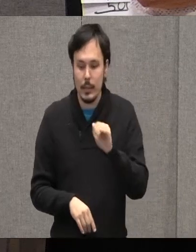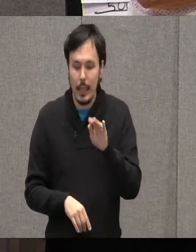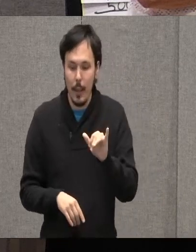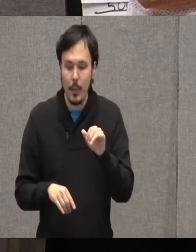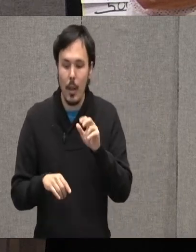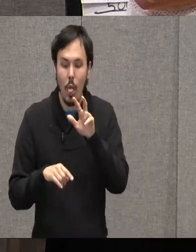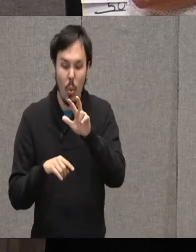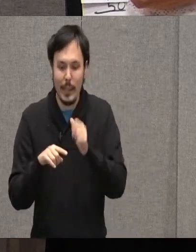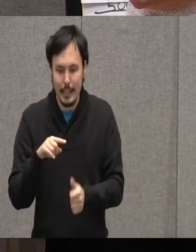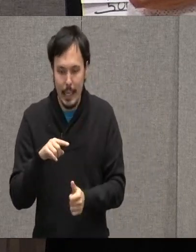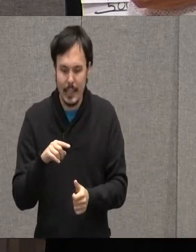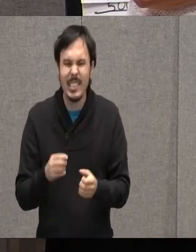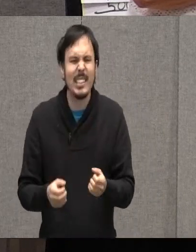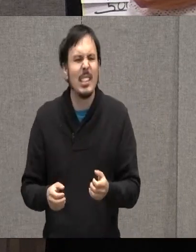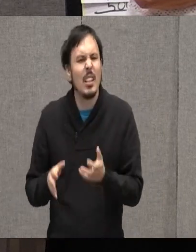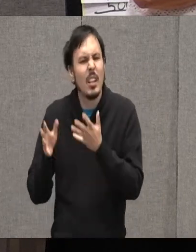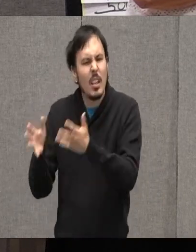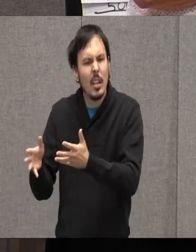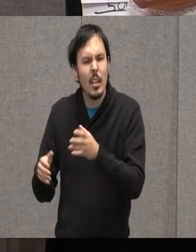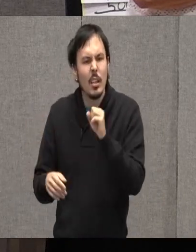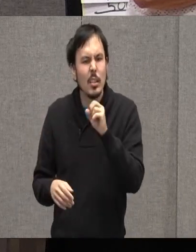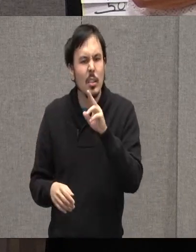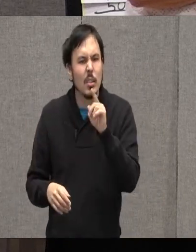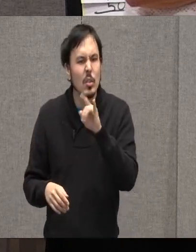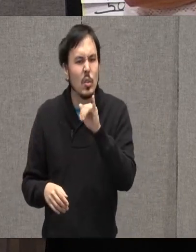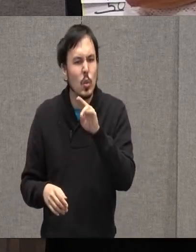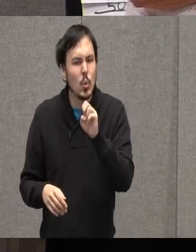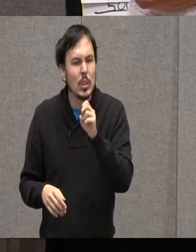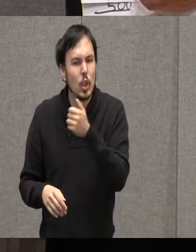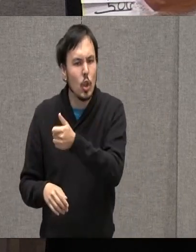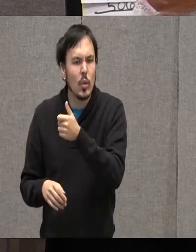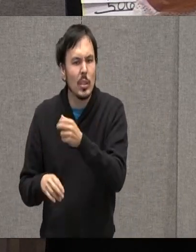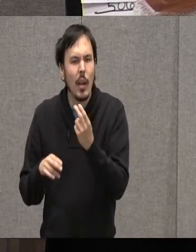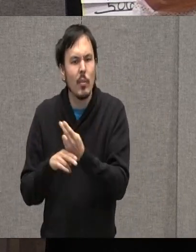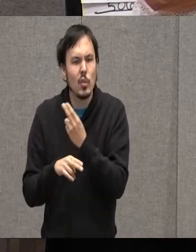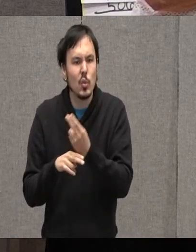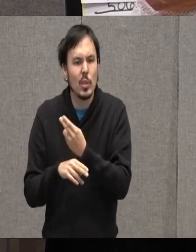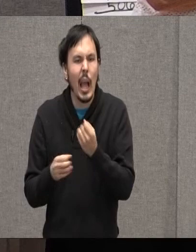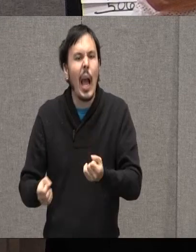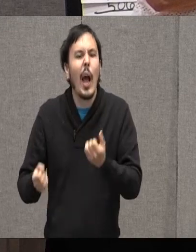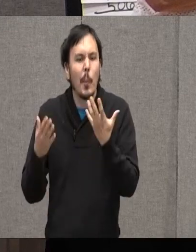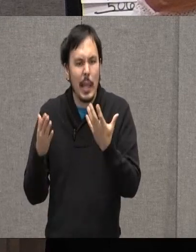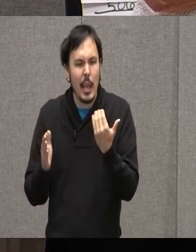how many times did Susie use the cat door and explain how you figured it out.